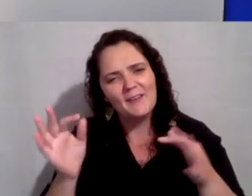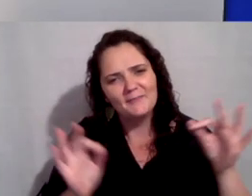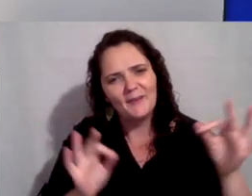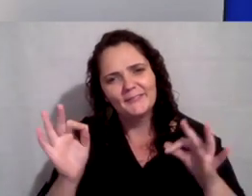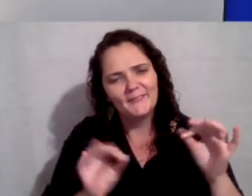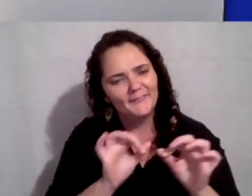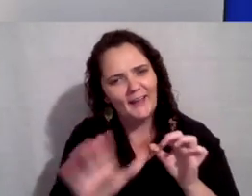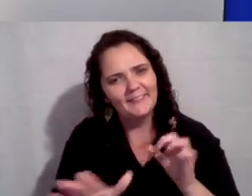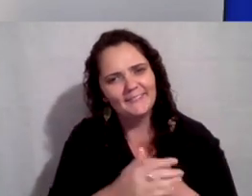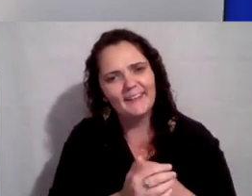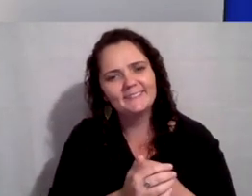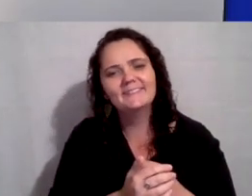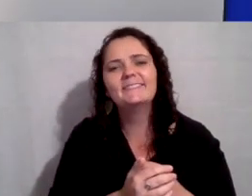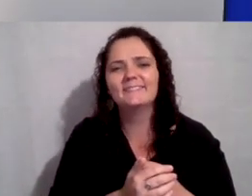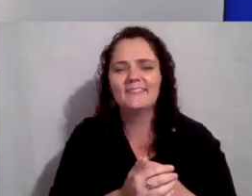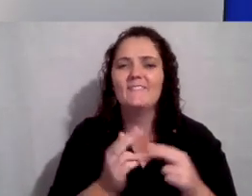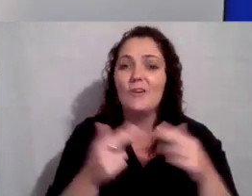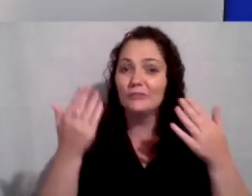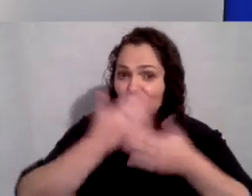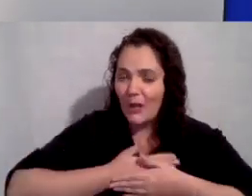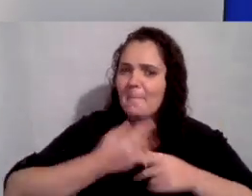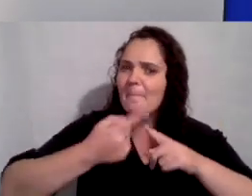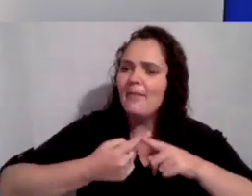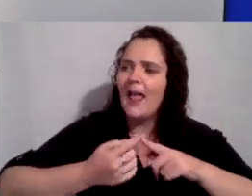not only for this evening but working through this entire series with us, thank